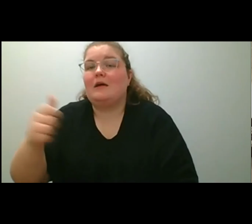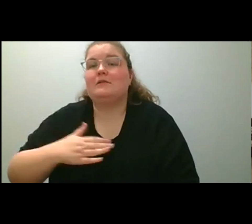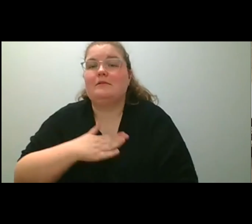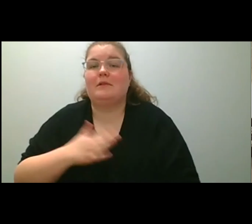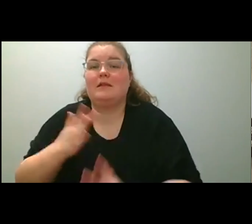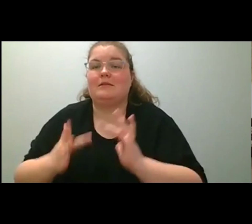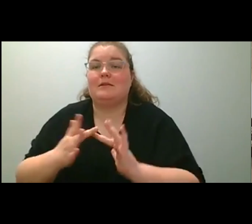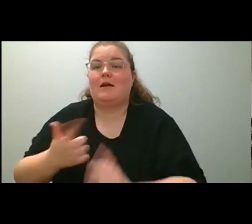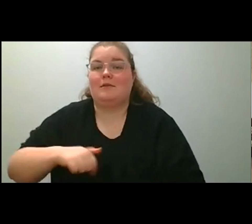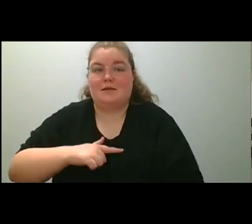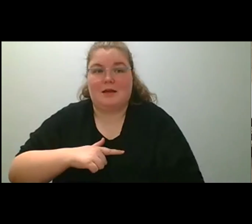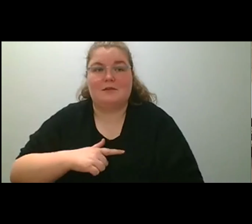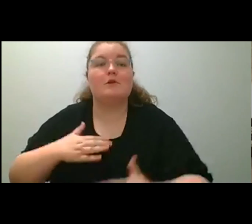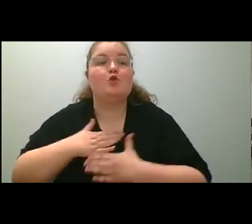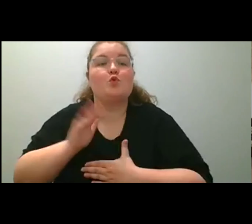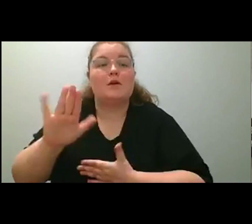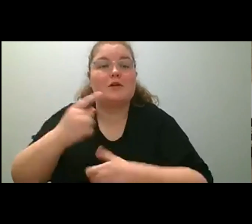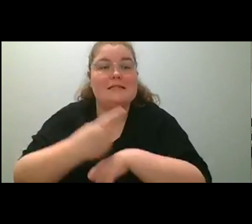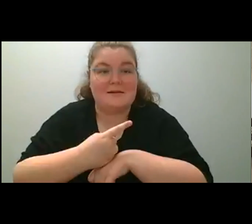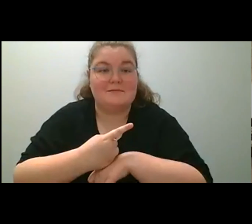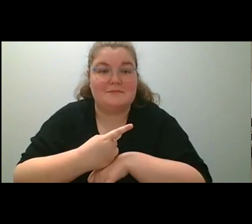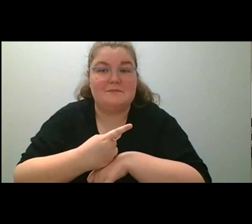Yeah, have a great day everyone, thank you. Thank you.